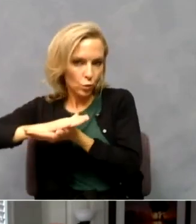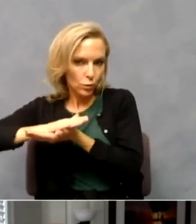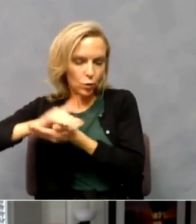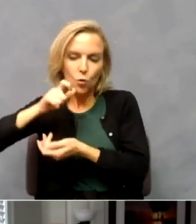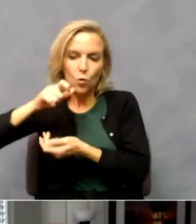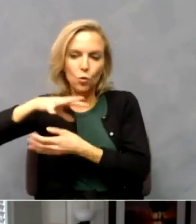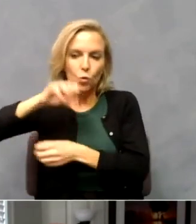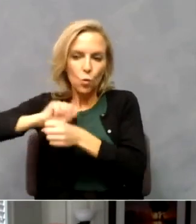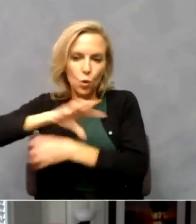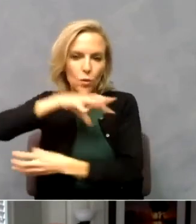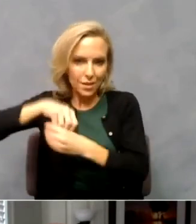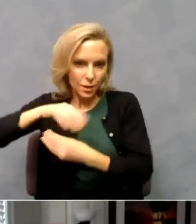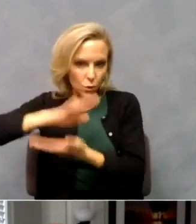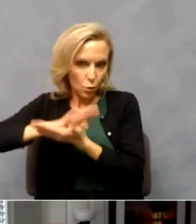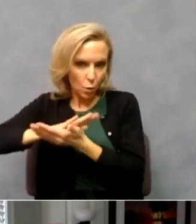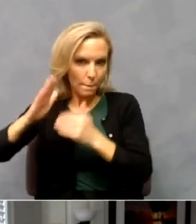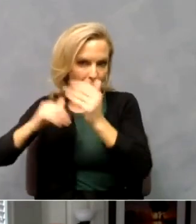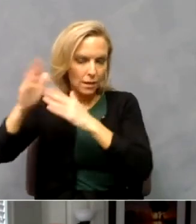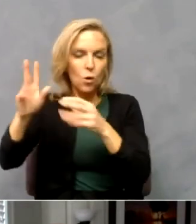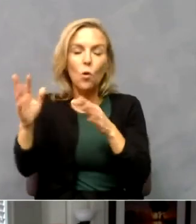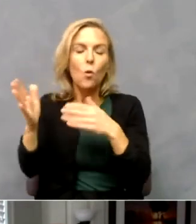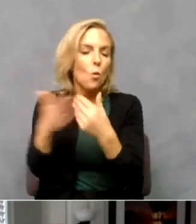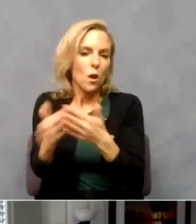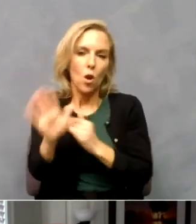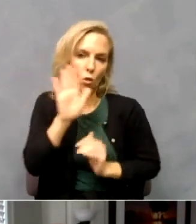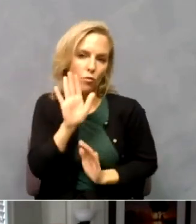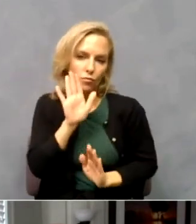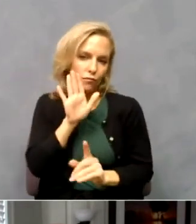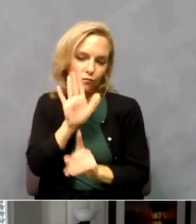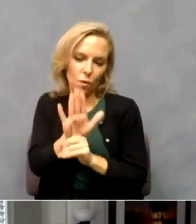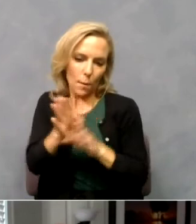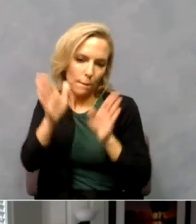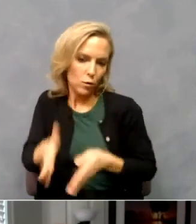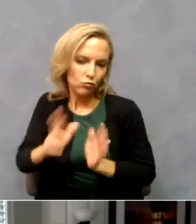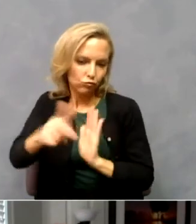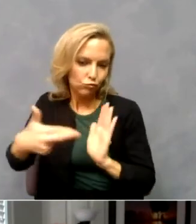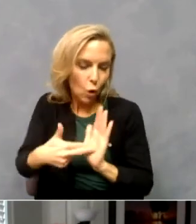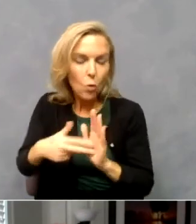regardless of their role, so again. This means it's teachers. It means if